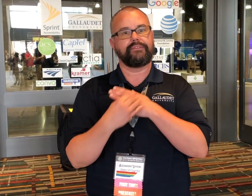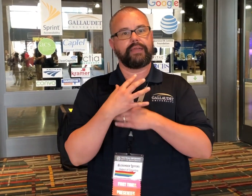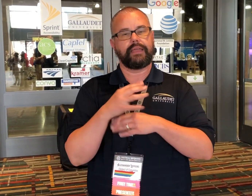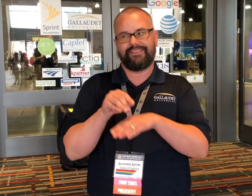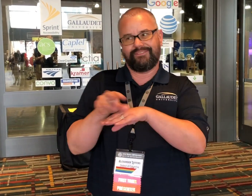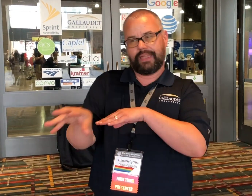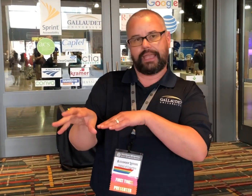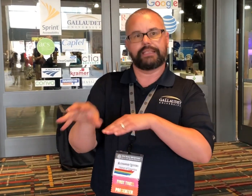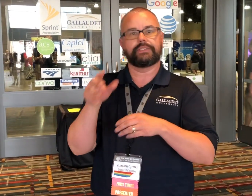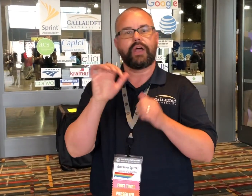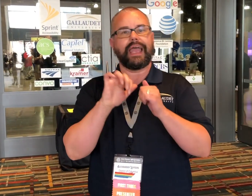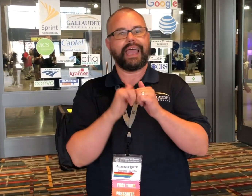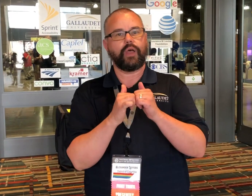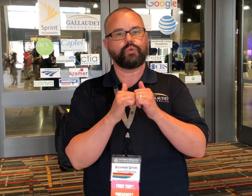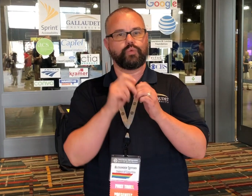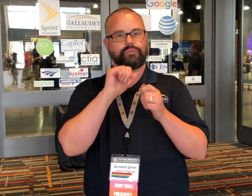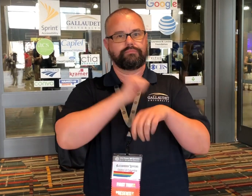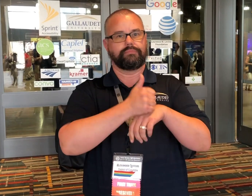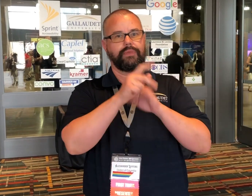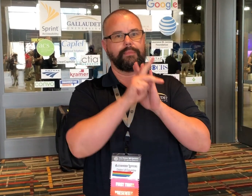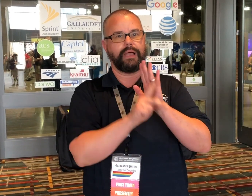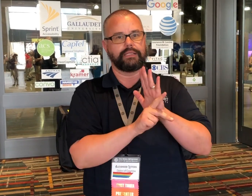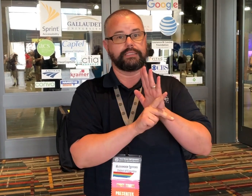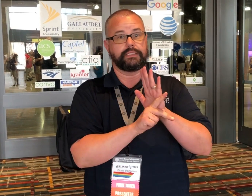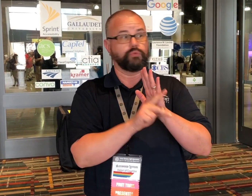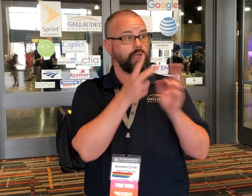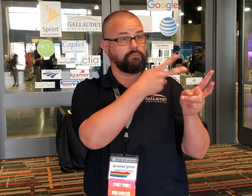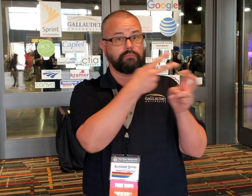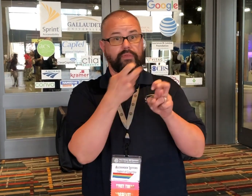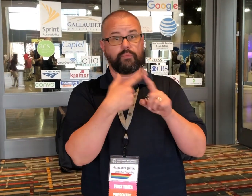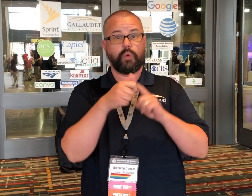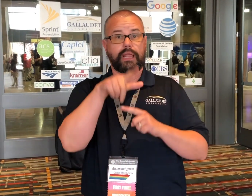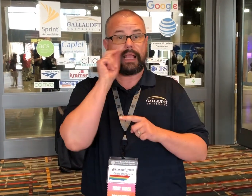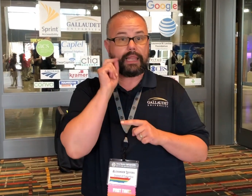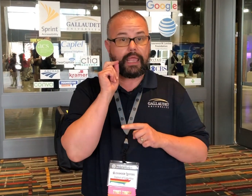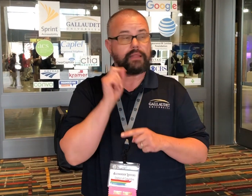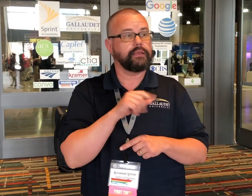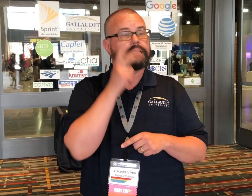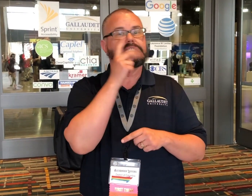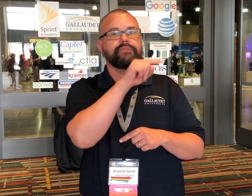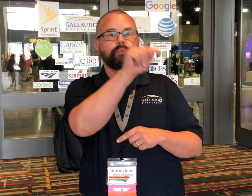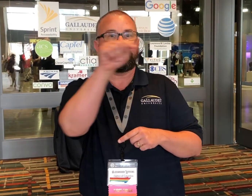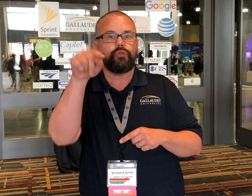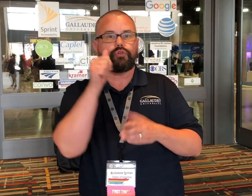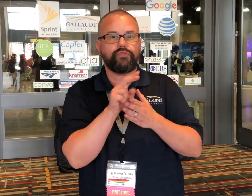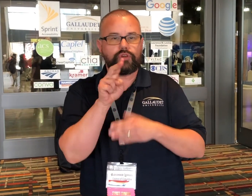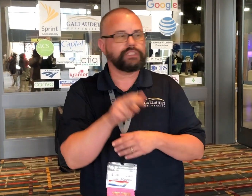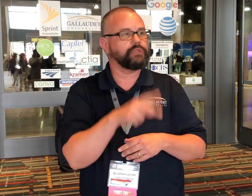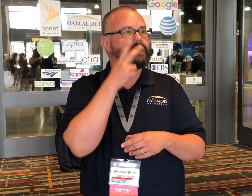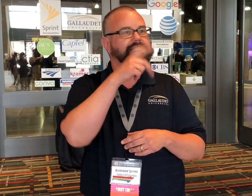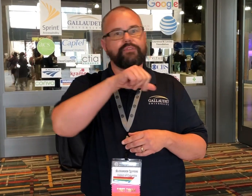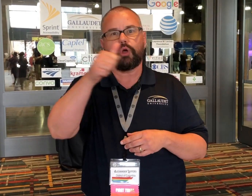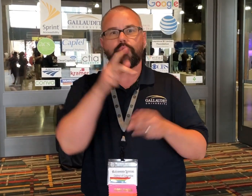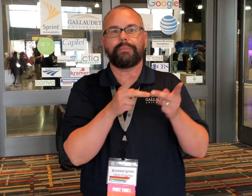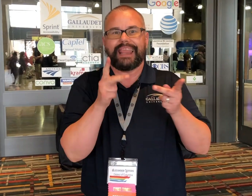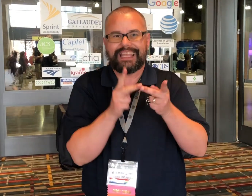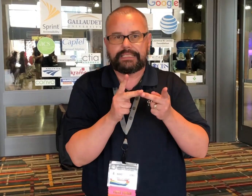They needed my advice on how to set these policies. Some of them were adopted from Gallaudet University and we see